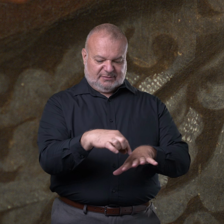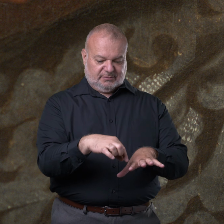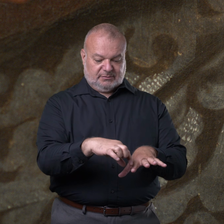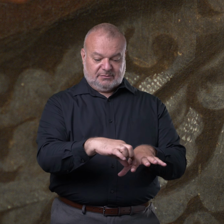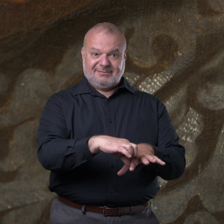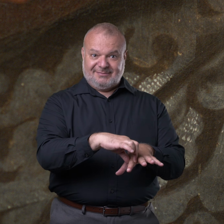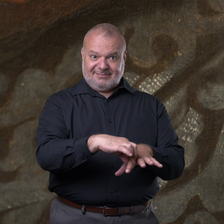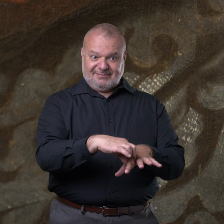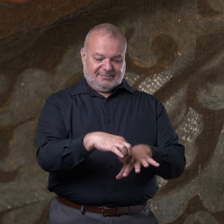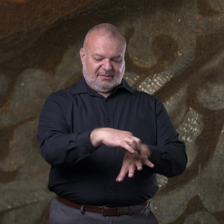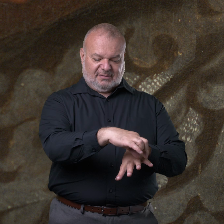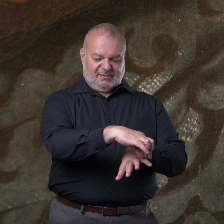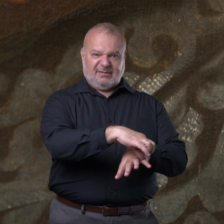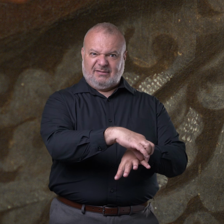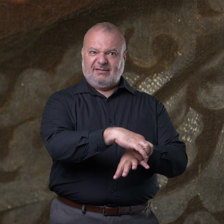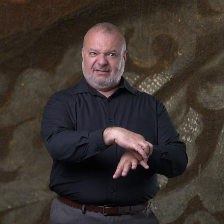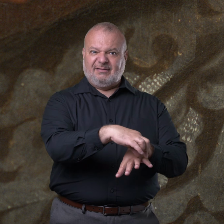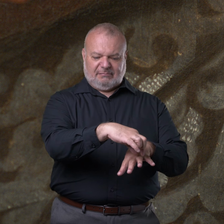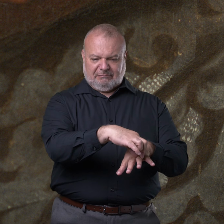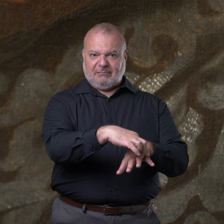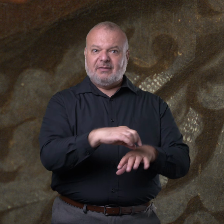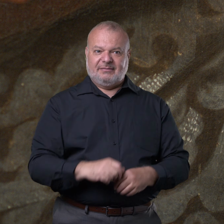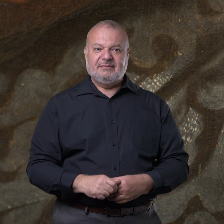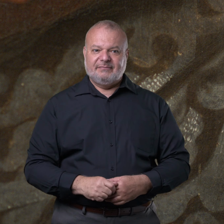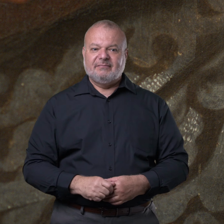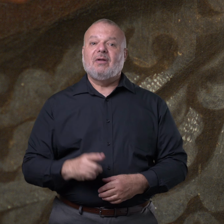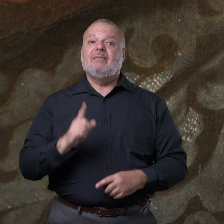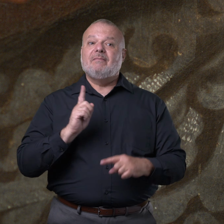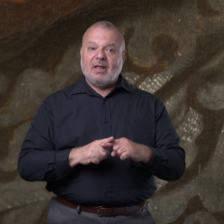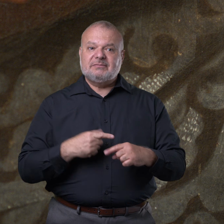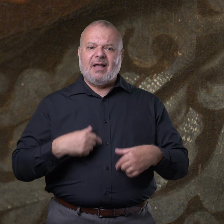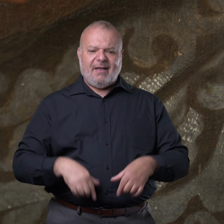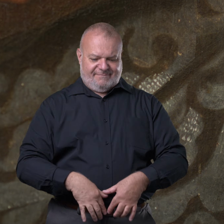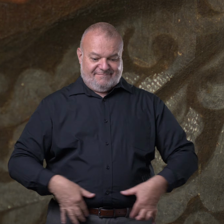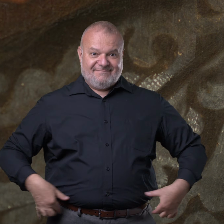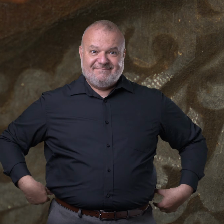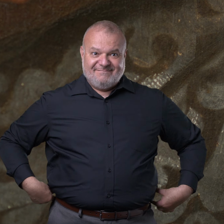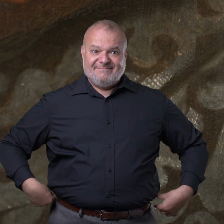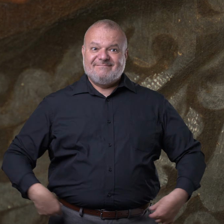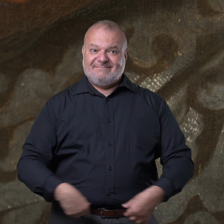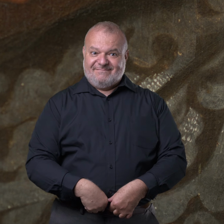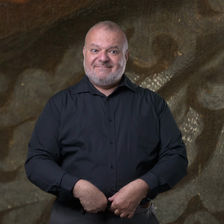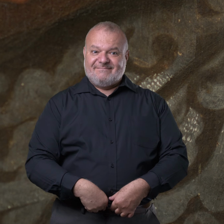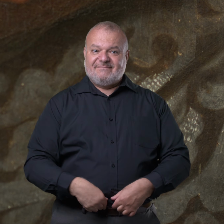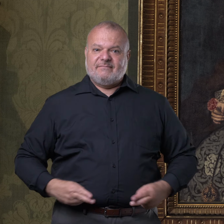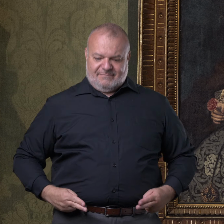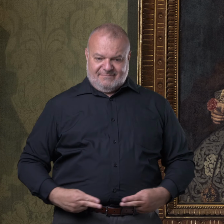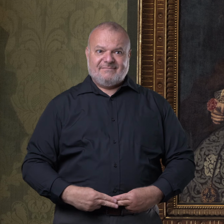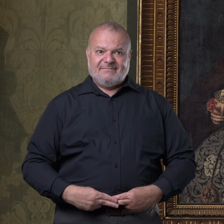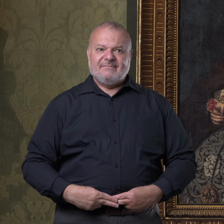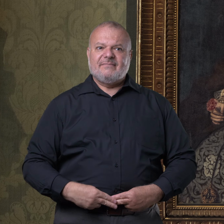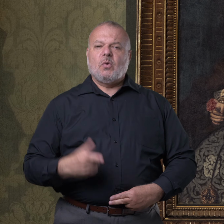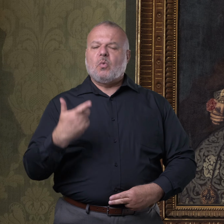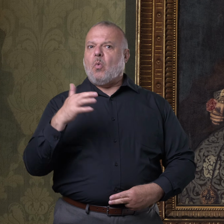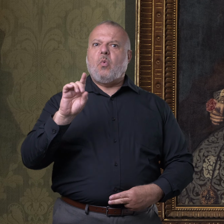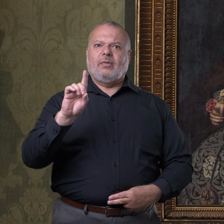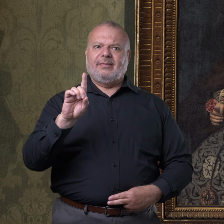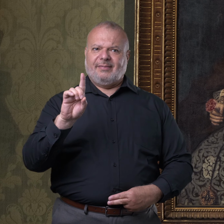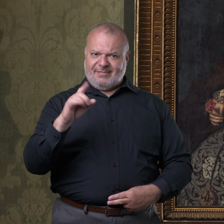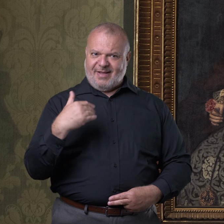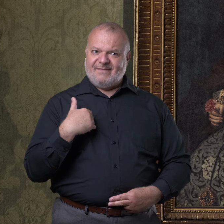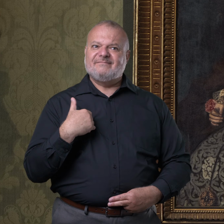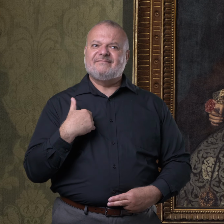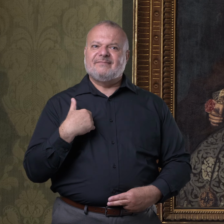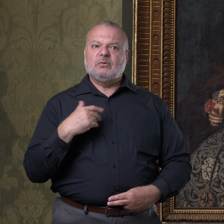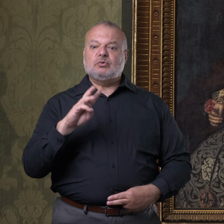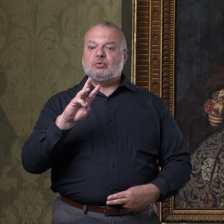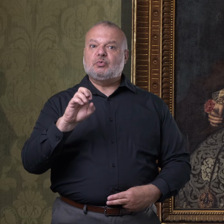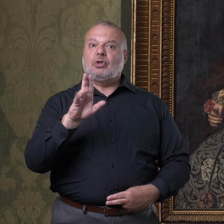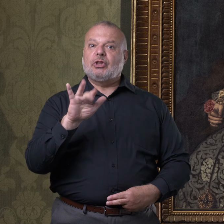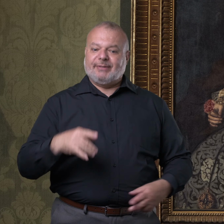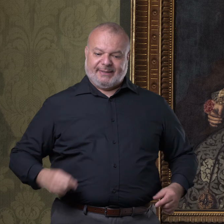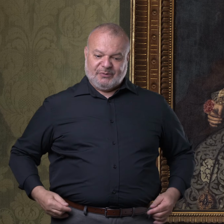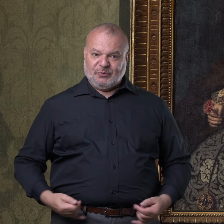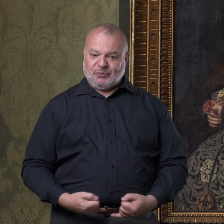Around her slim waist, Mary wears a finely wrought belt of gold and jewels from which